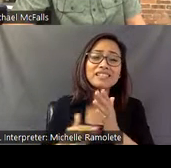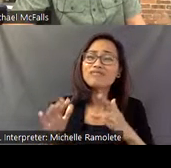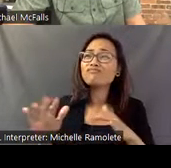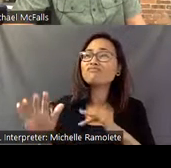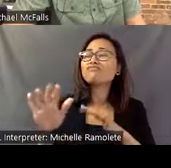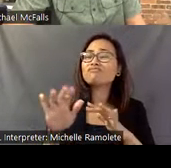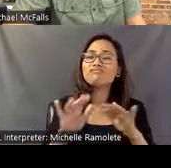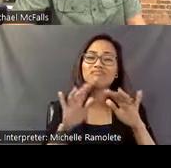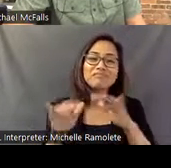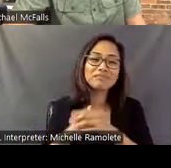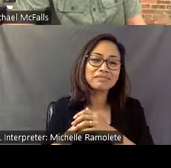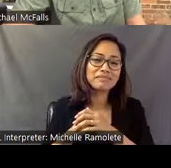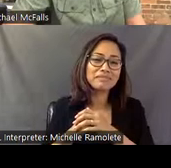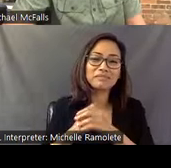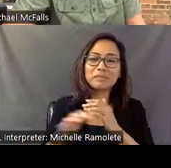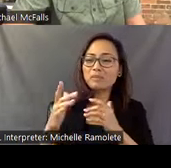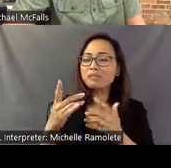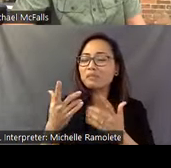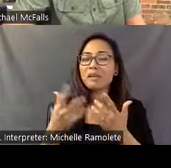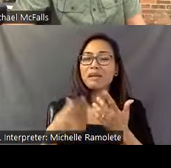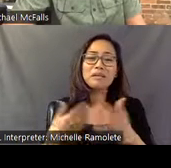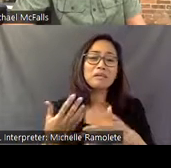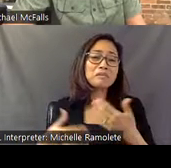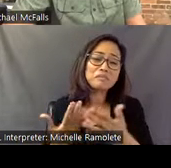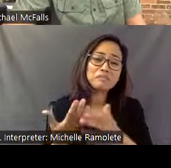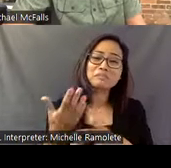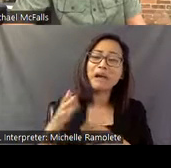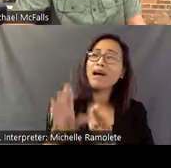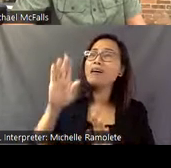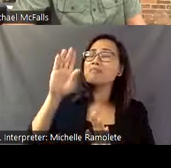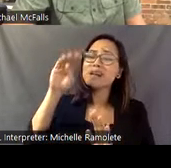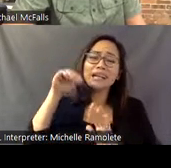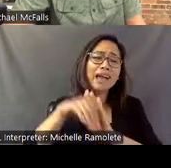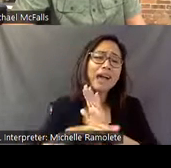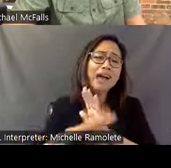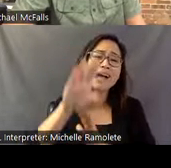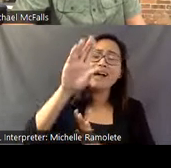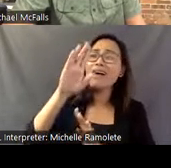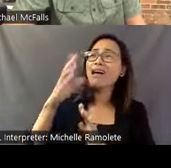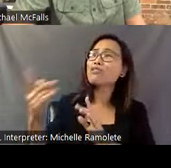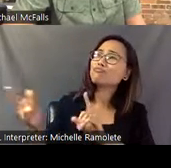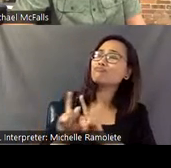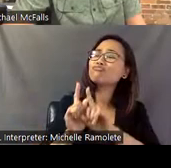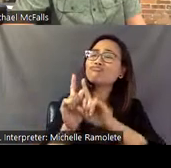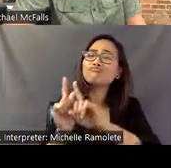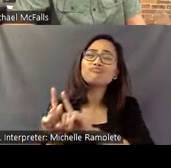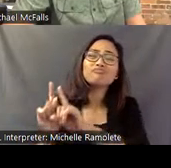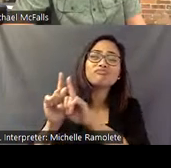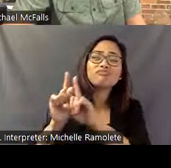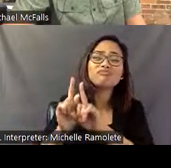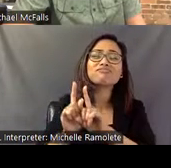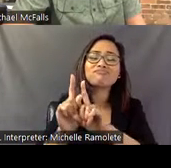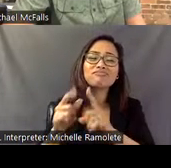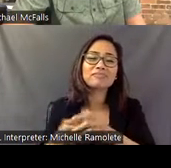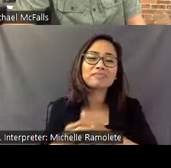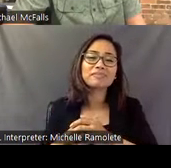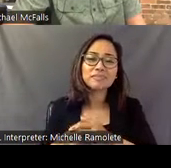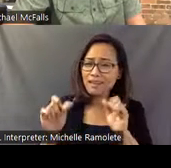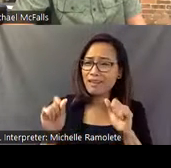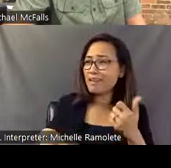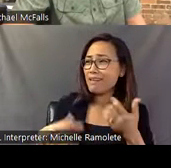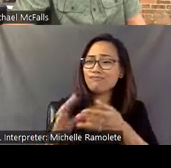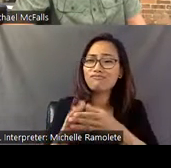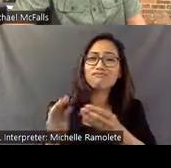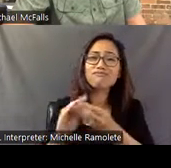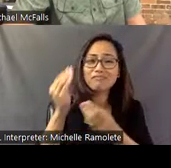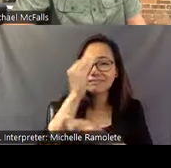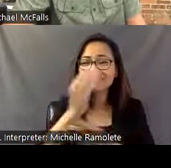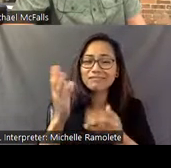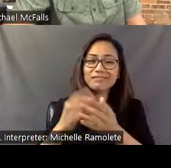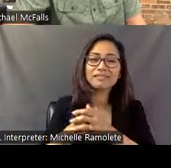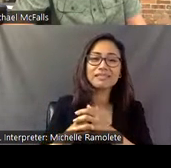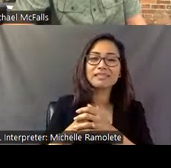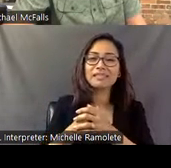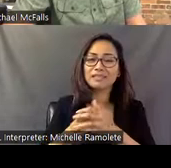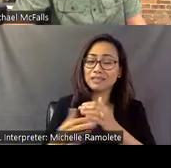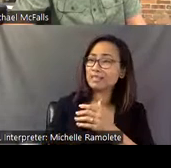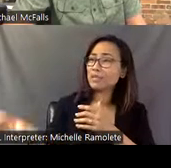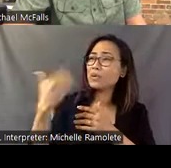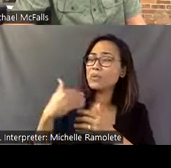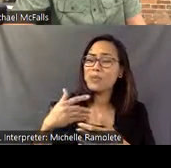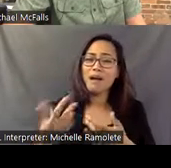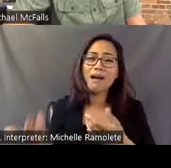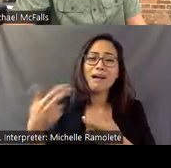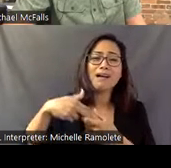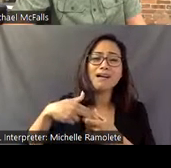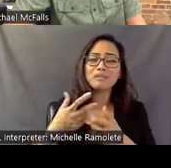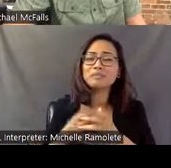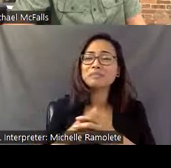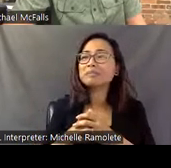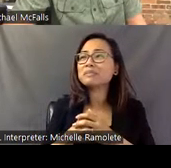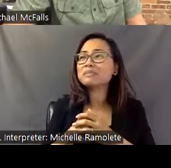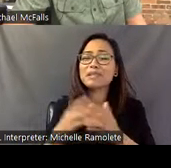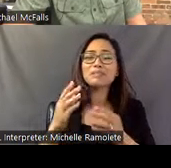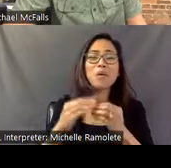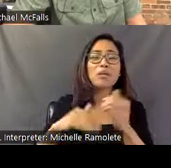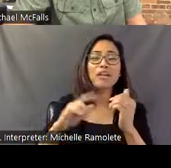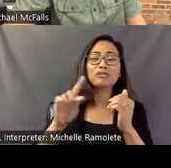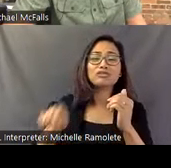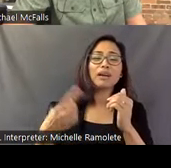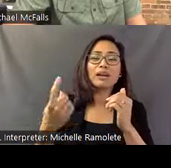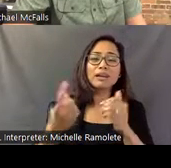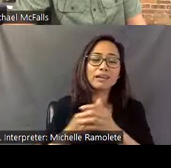? yeah ? ? some of what you've been ?